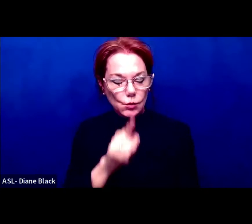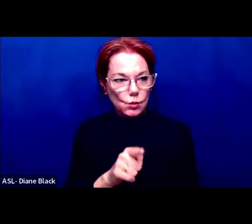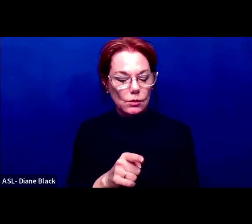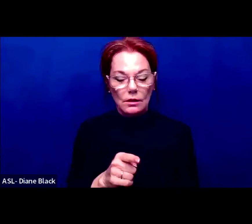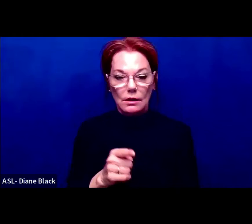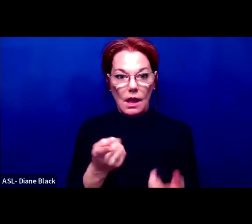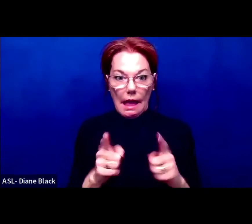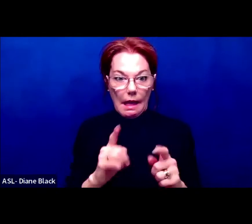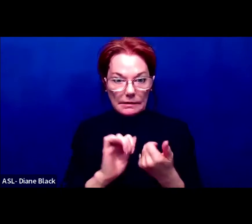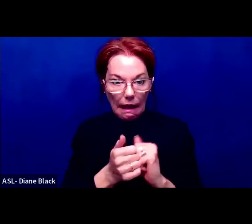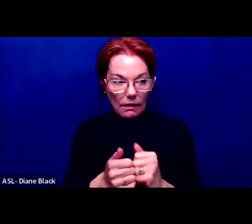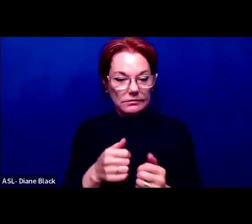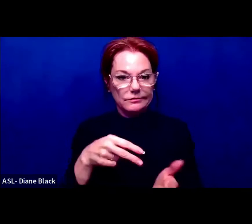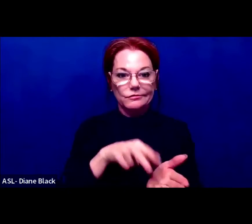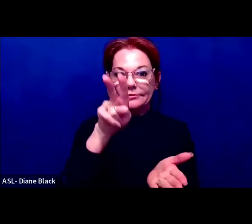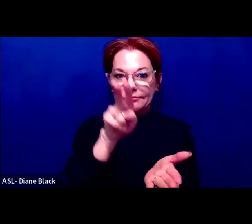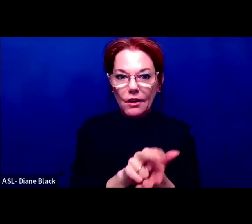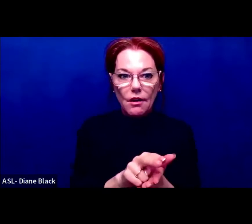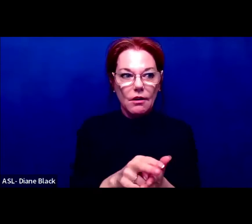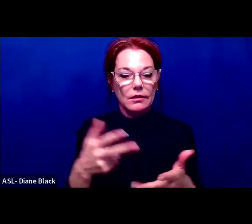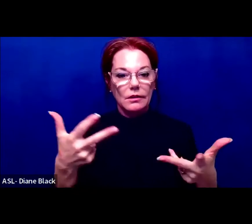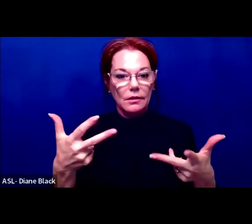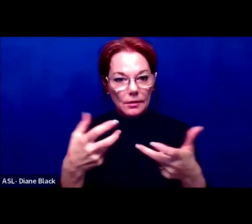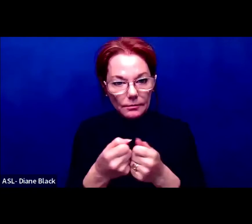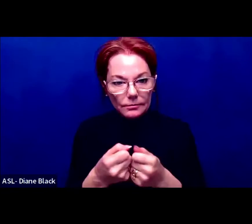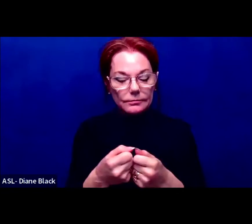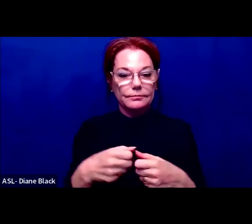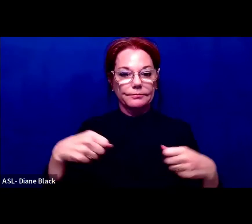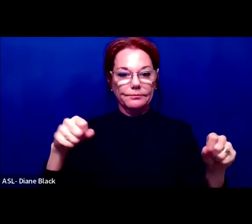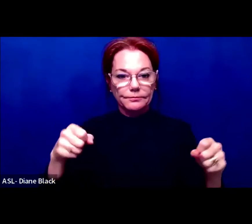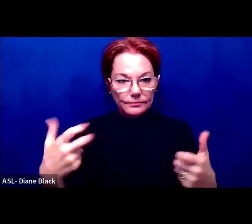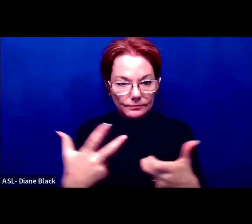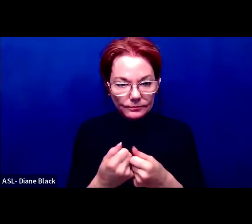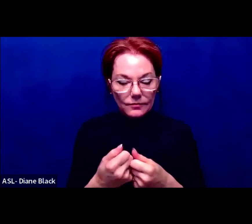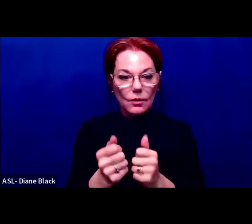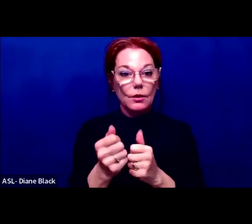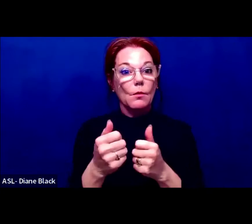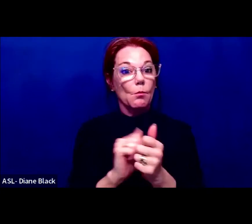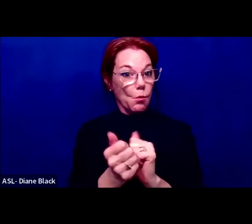falls, motor vehicle crashes, sports injuries, and we'll keep a spotlight on the range of